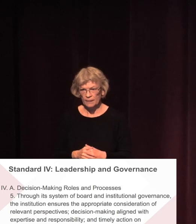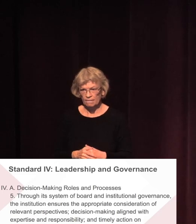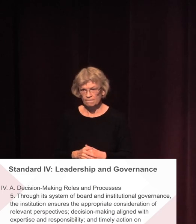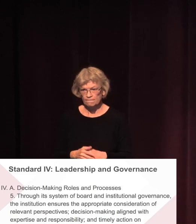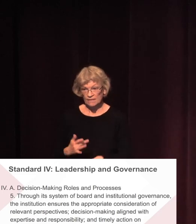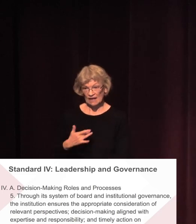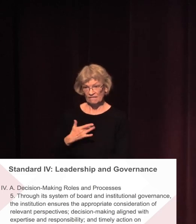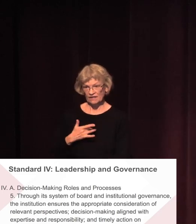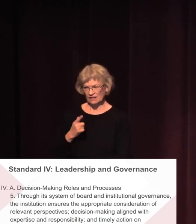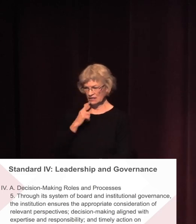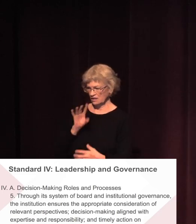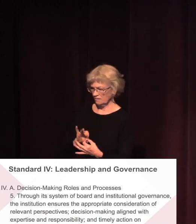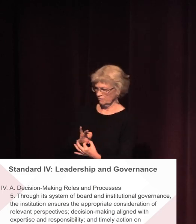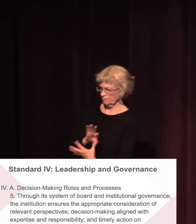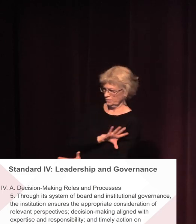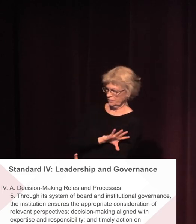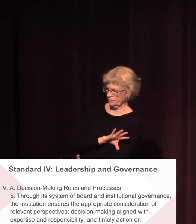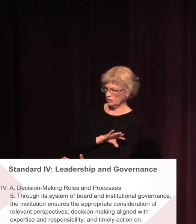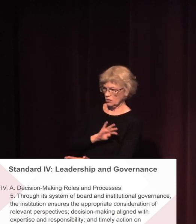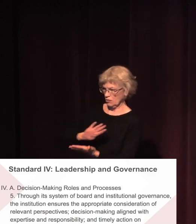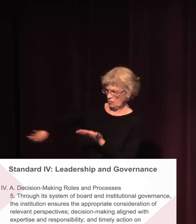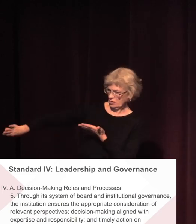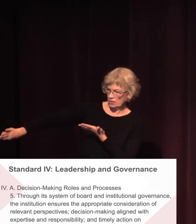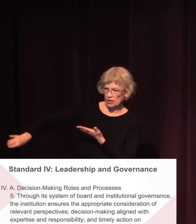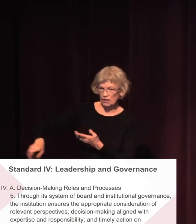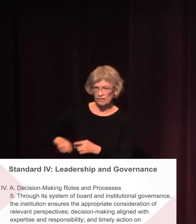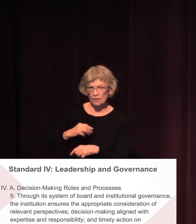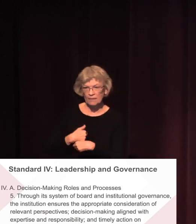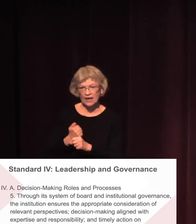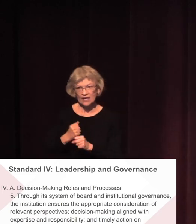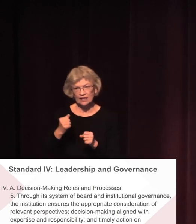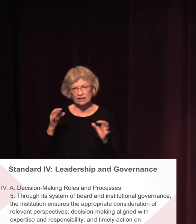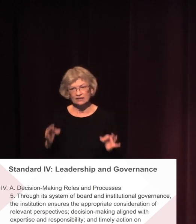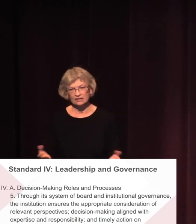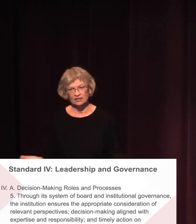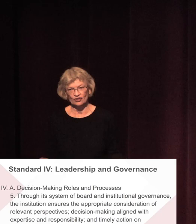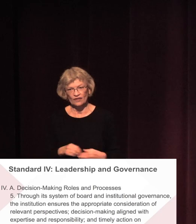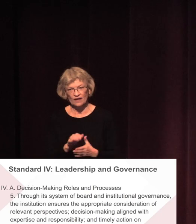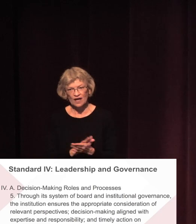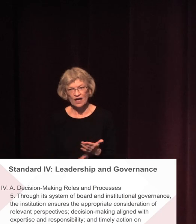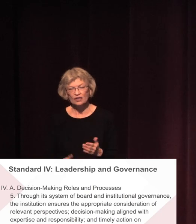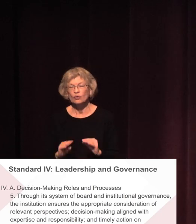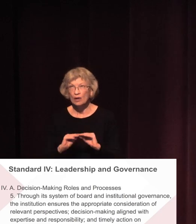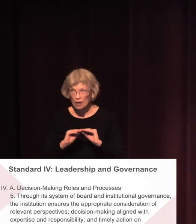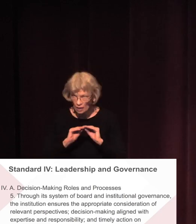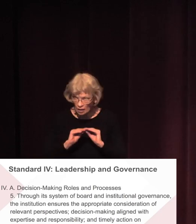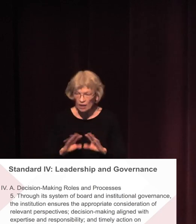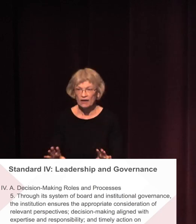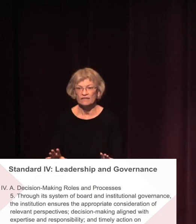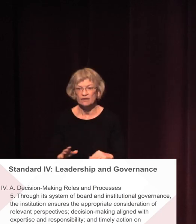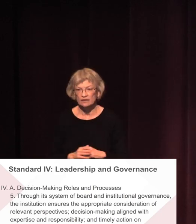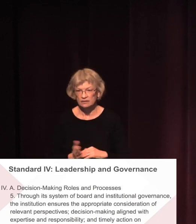bias and prejudice of others, or maybe some combination of qualities. Feelings of disengagement and exclusion from